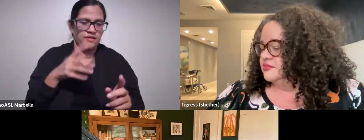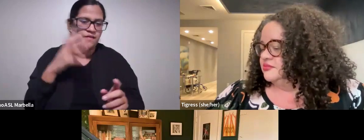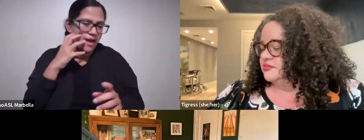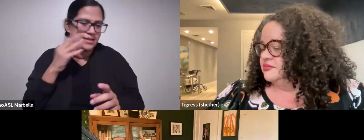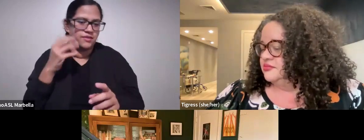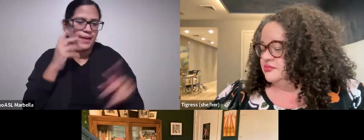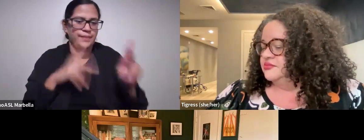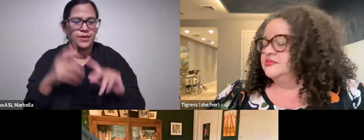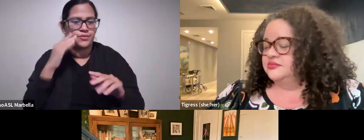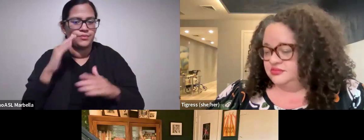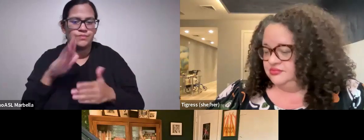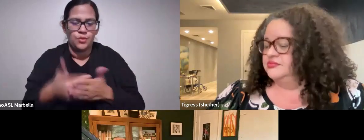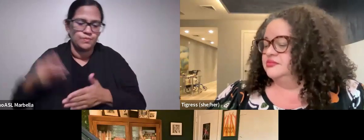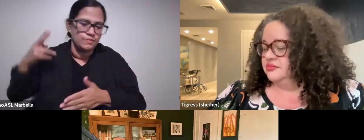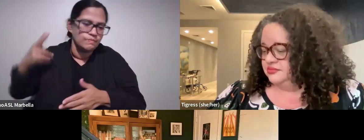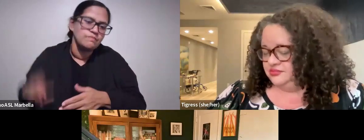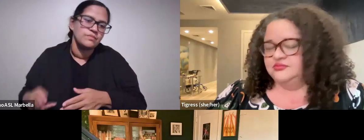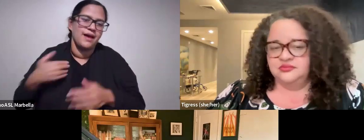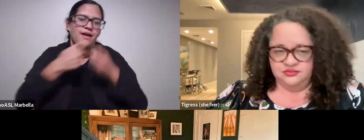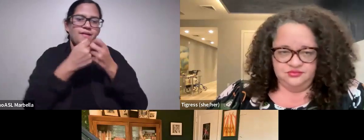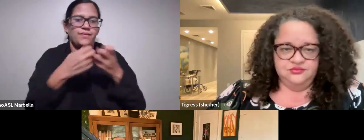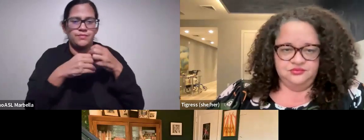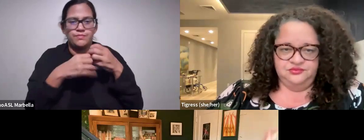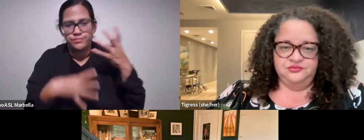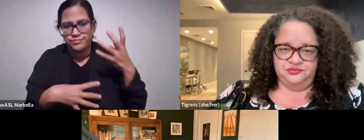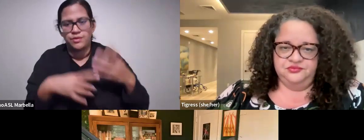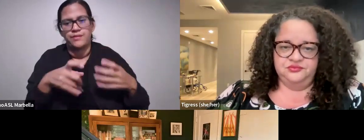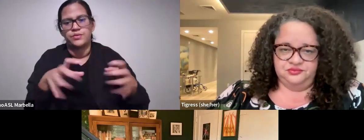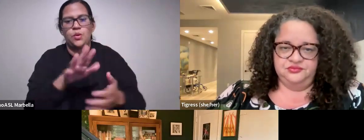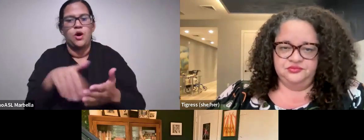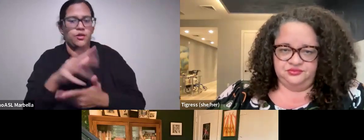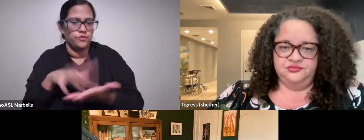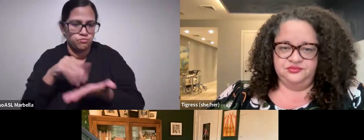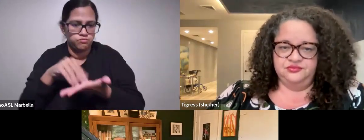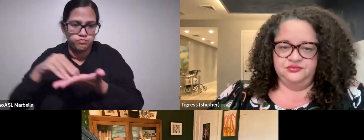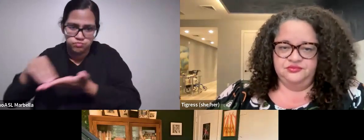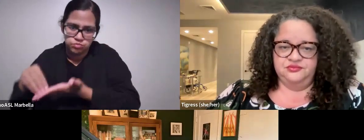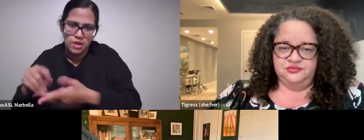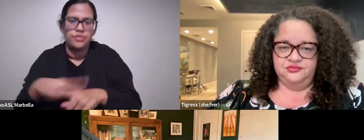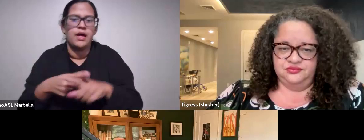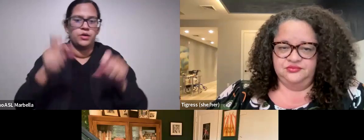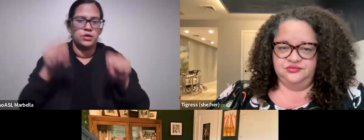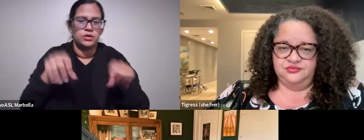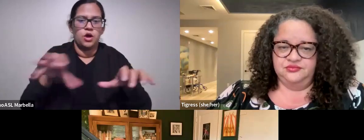You got to have everything all lined up before you have to do all of your learning, and then you can do all of your action.